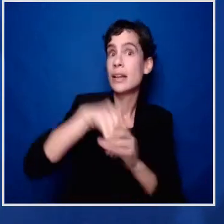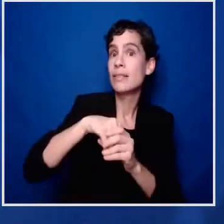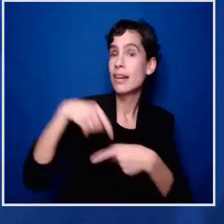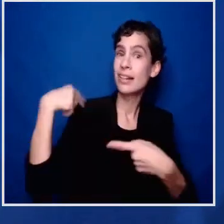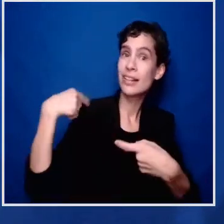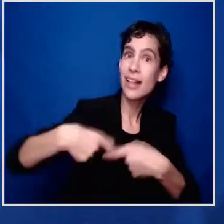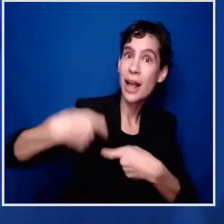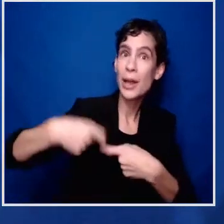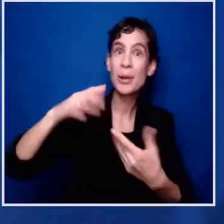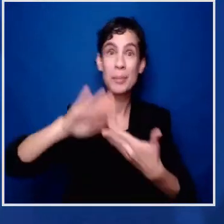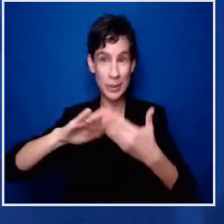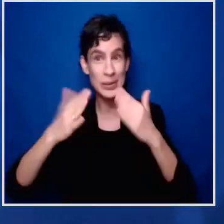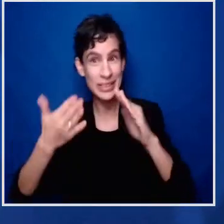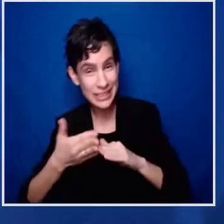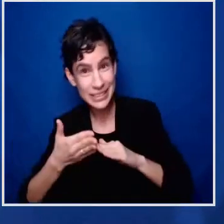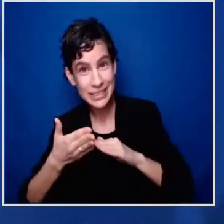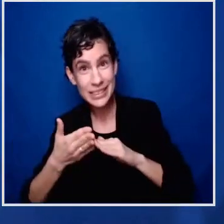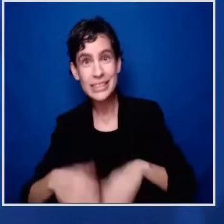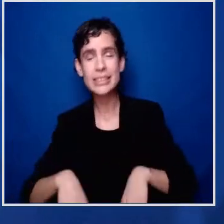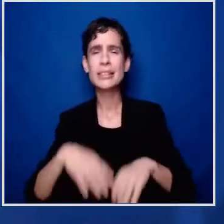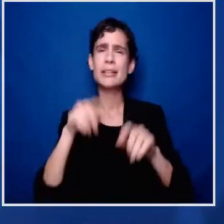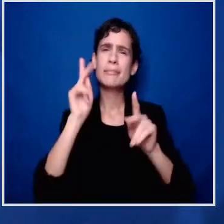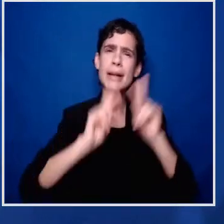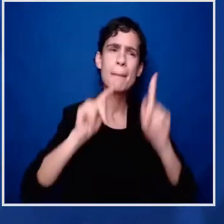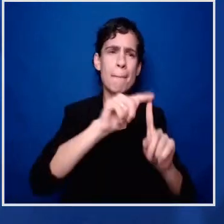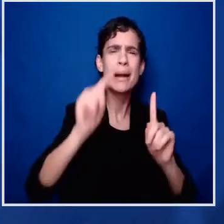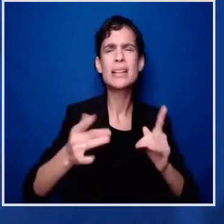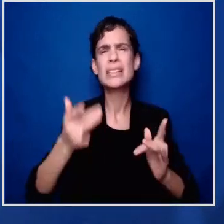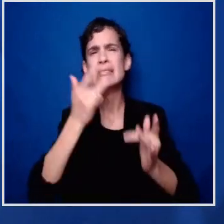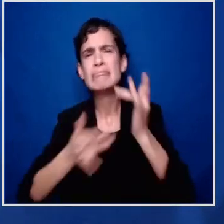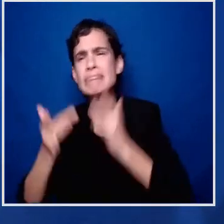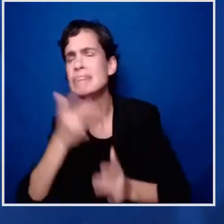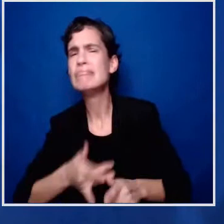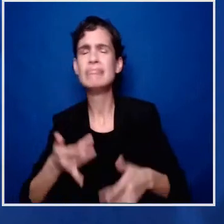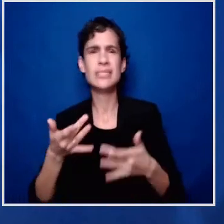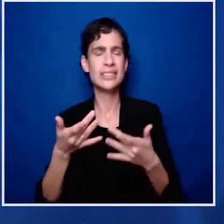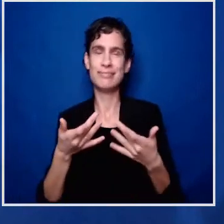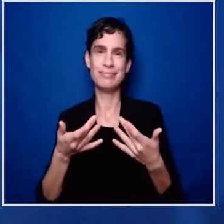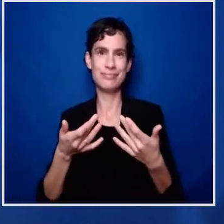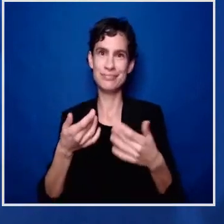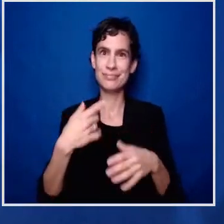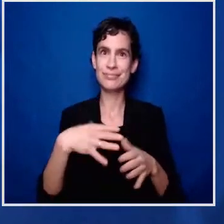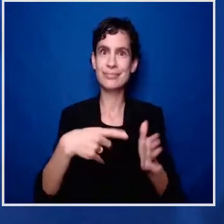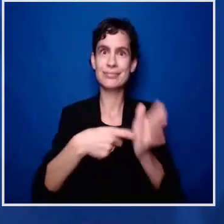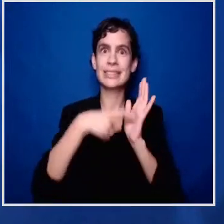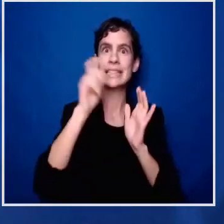IN OUR COMMUNITIES. IN OUR HISPANIC COMMUNITY, WE HAVE A NUMBER OF PEOPLE IN NEED